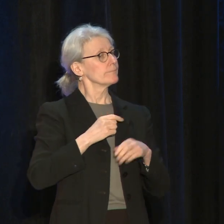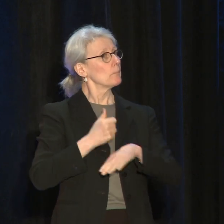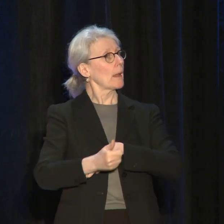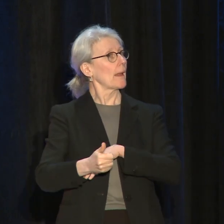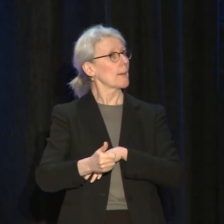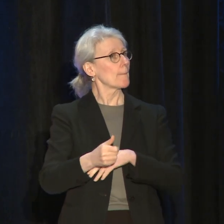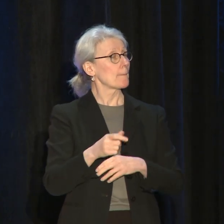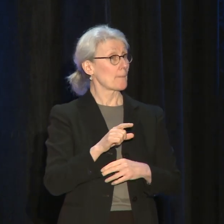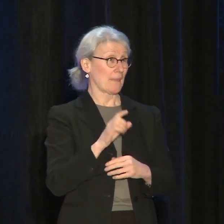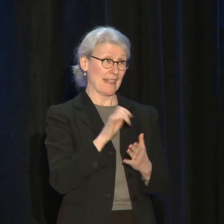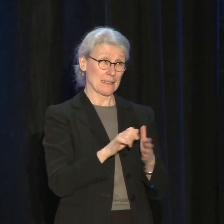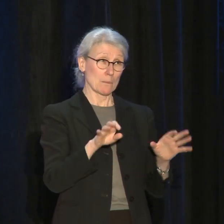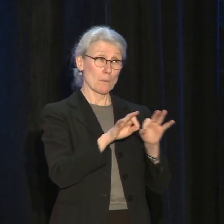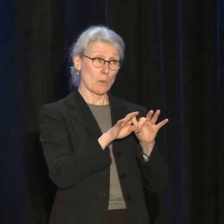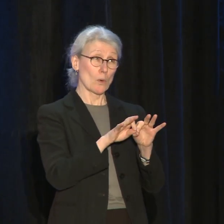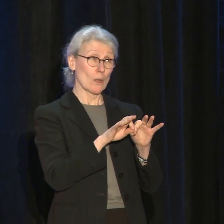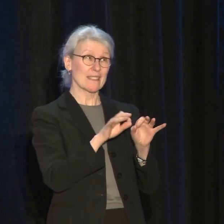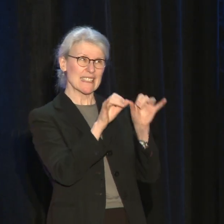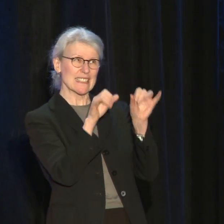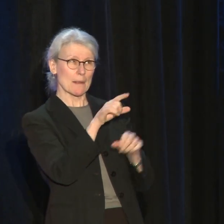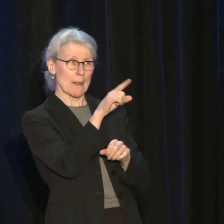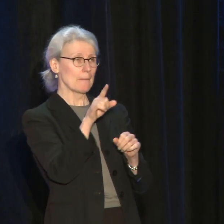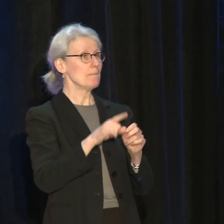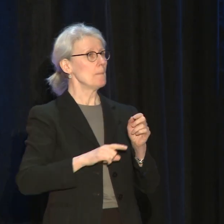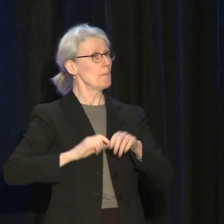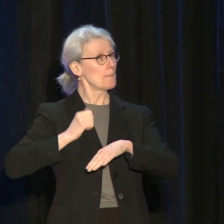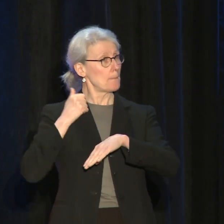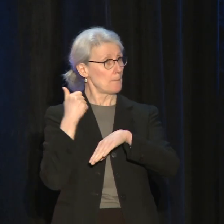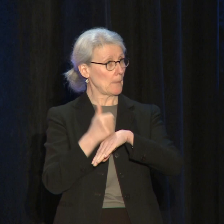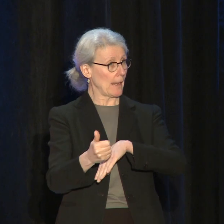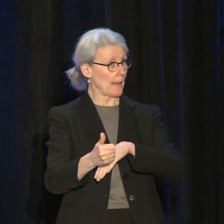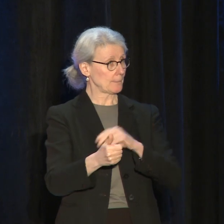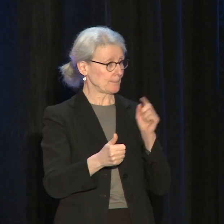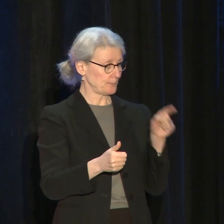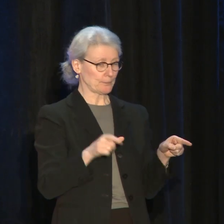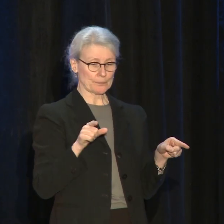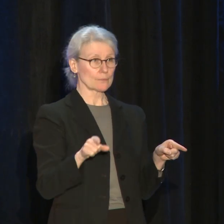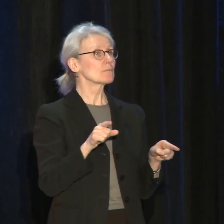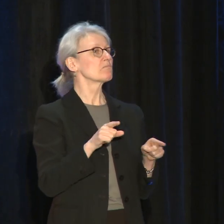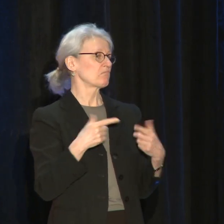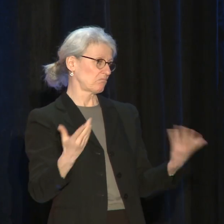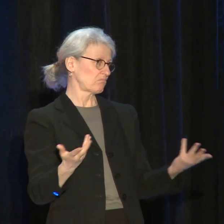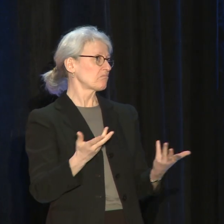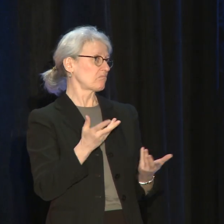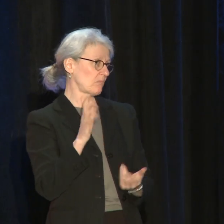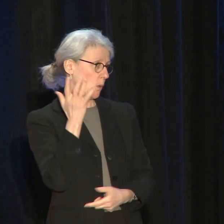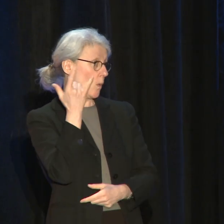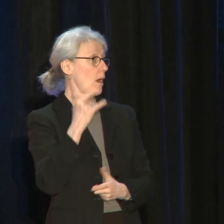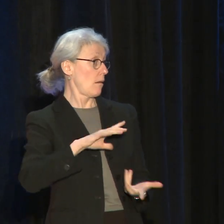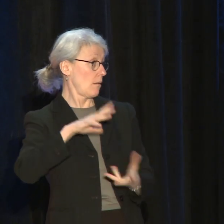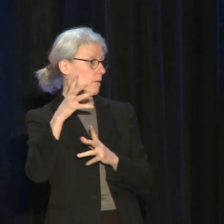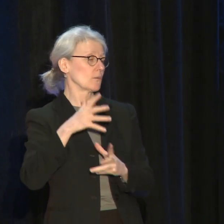This is a key way the system operates: blaming them for their suffering, blaming the survivors